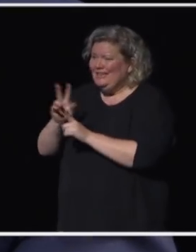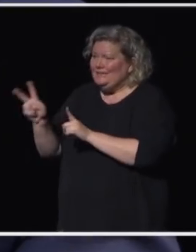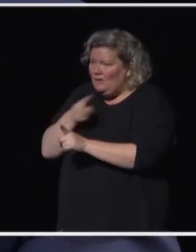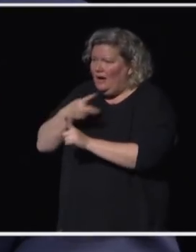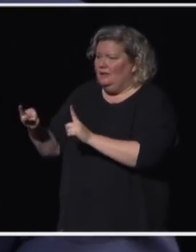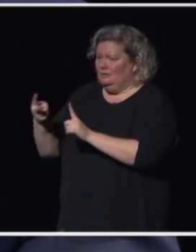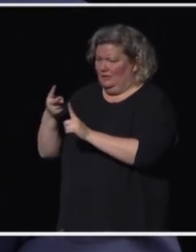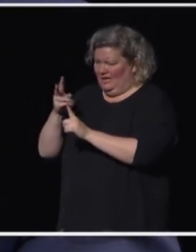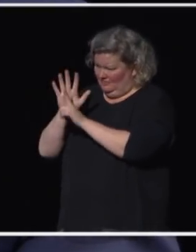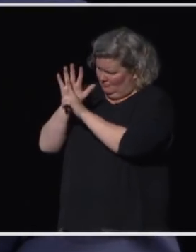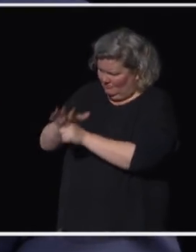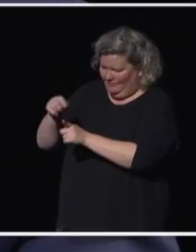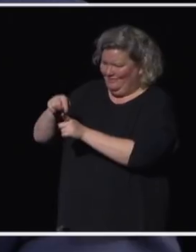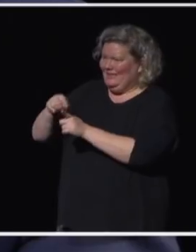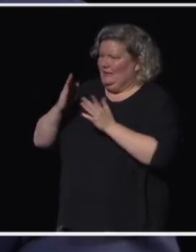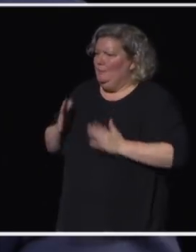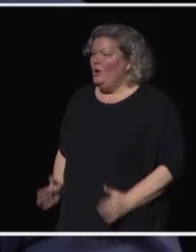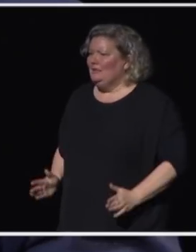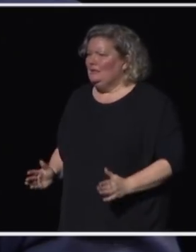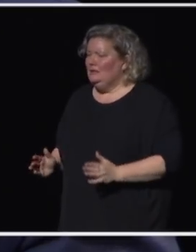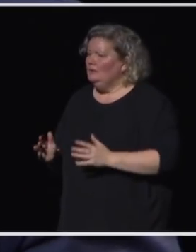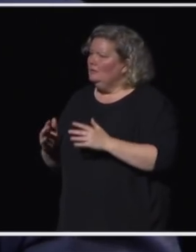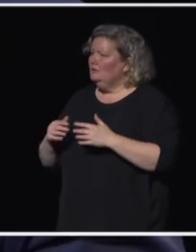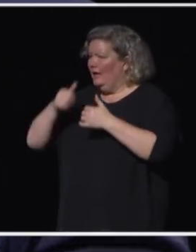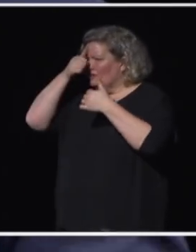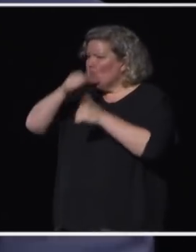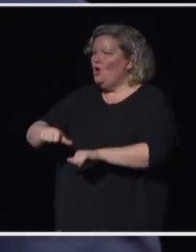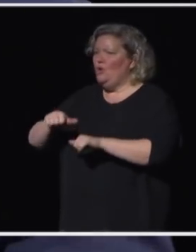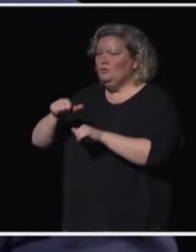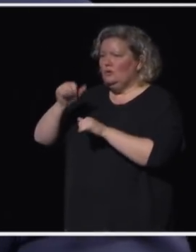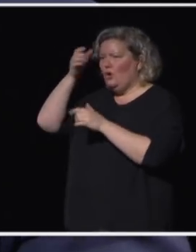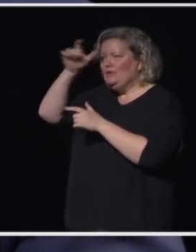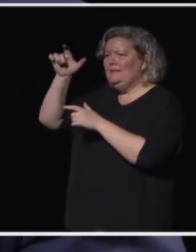And so, you know, it's a well-worn concept in feminist studies and I borrowed it for the book.